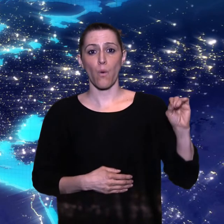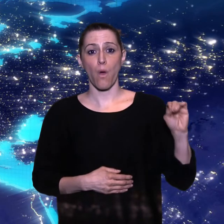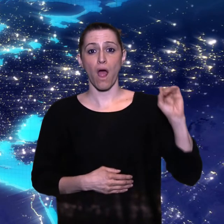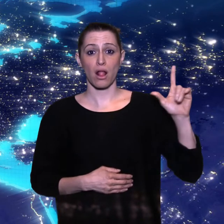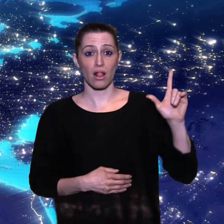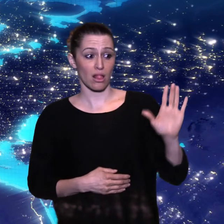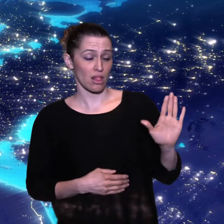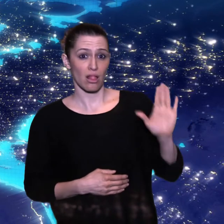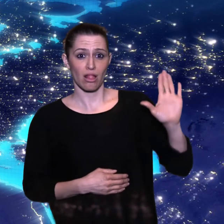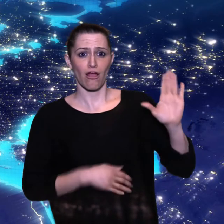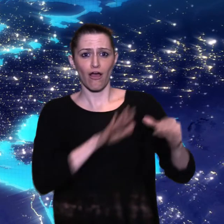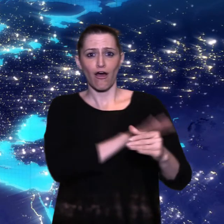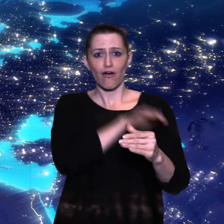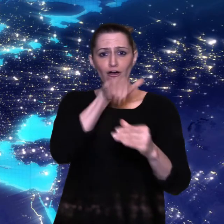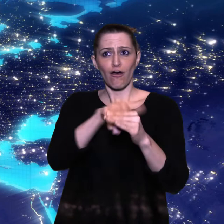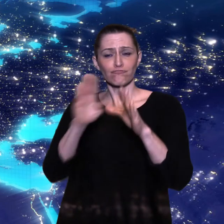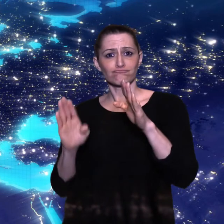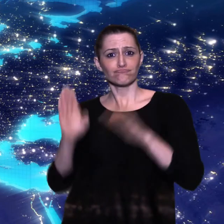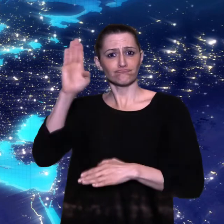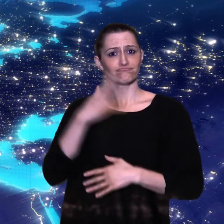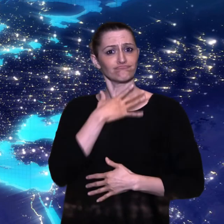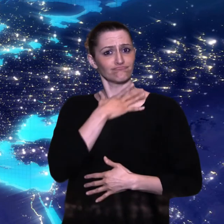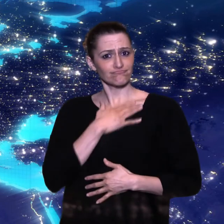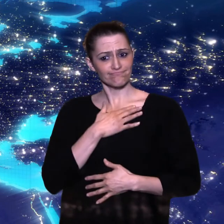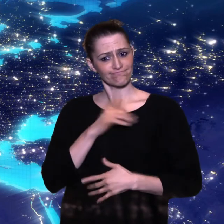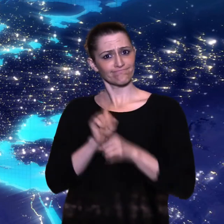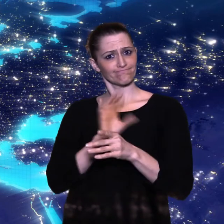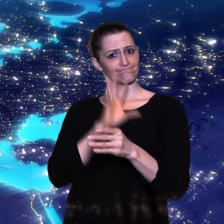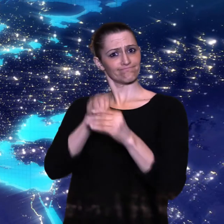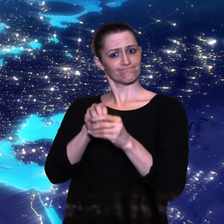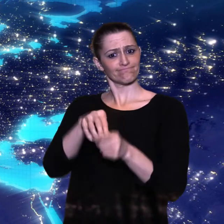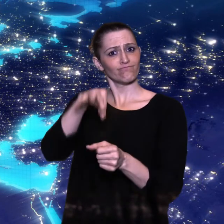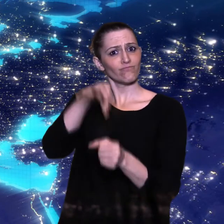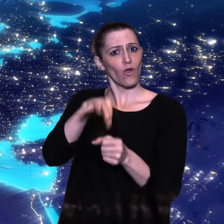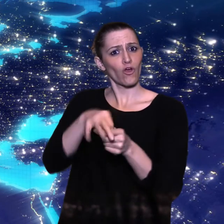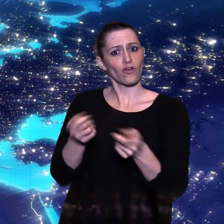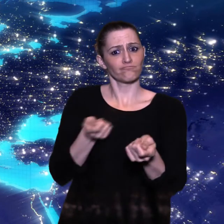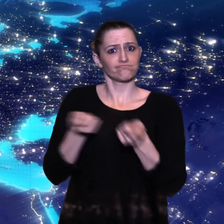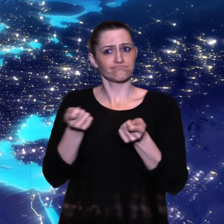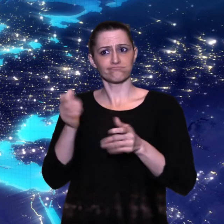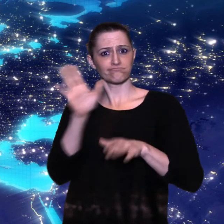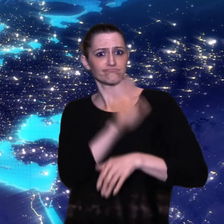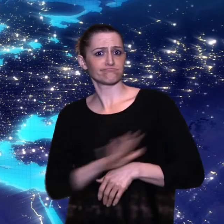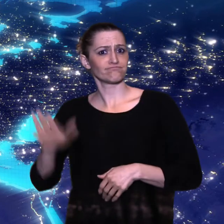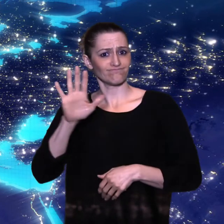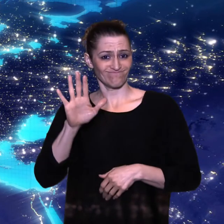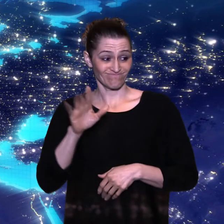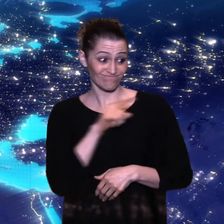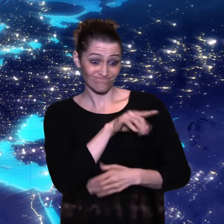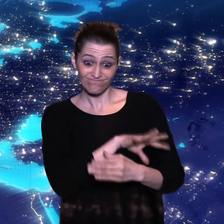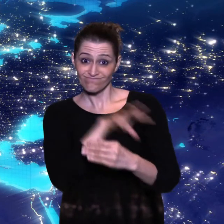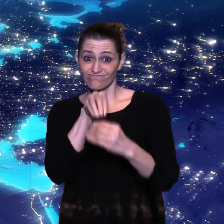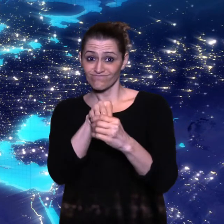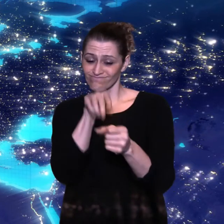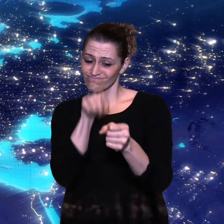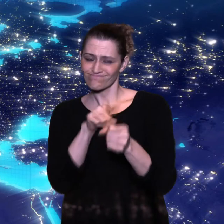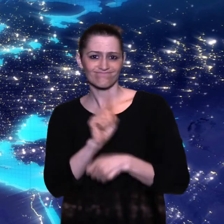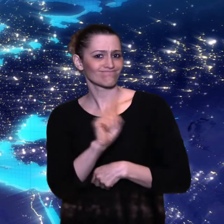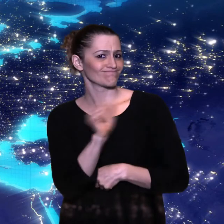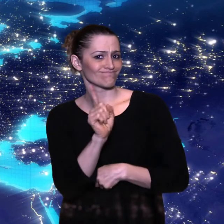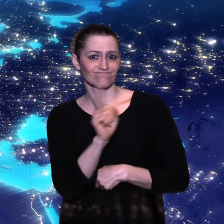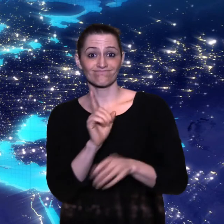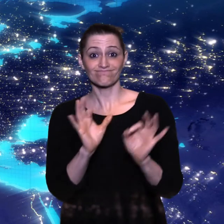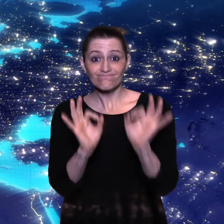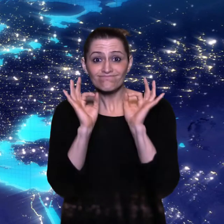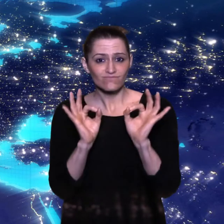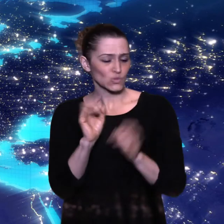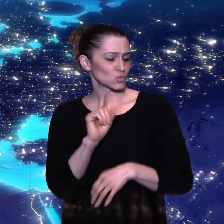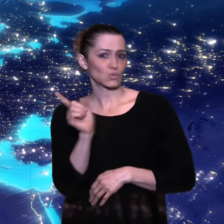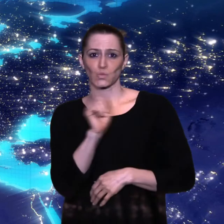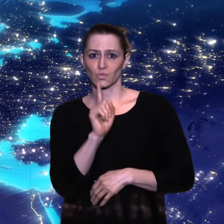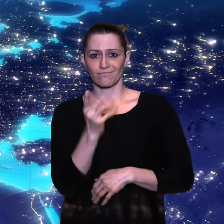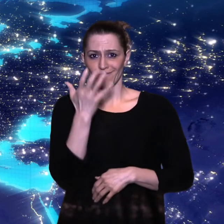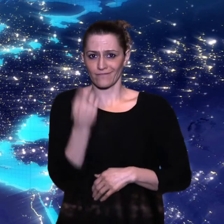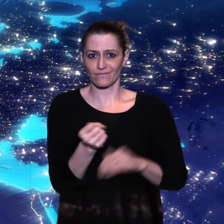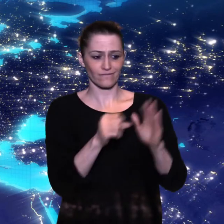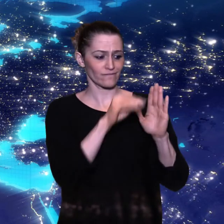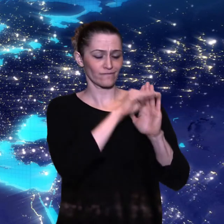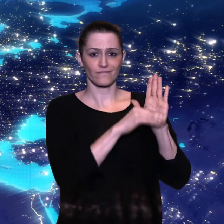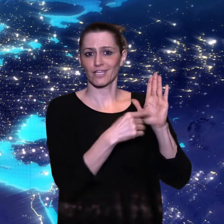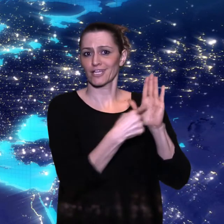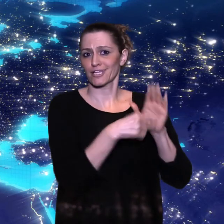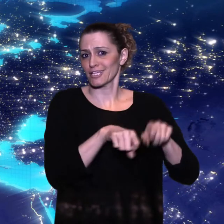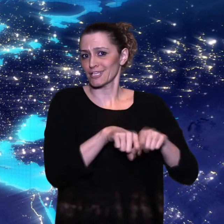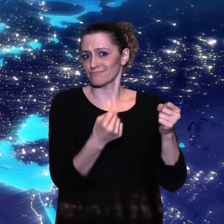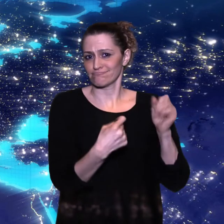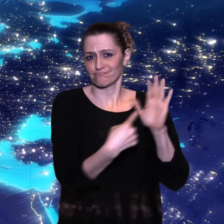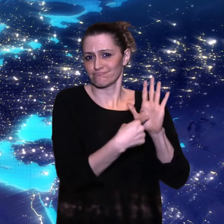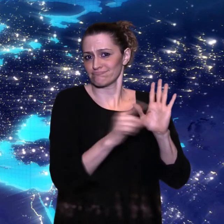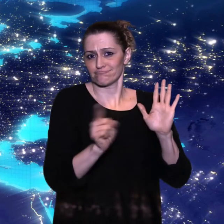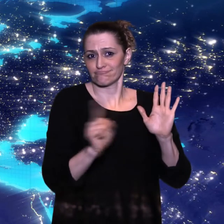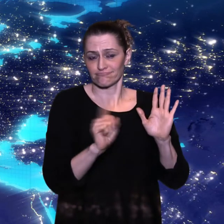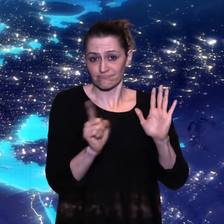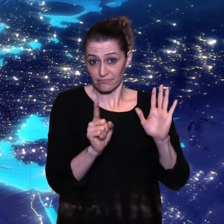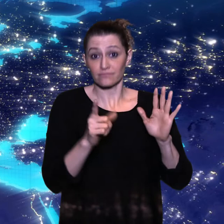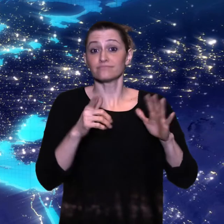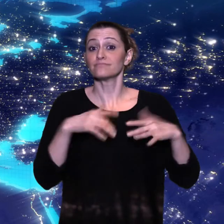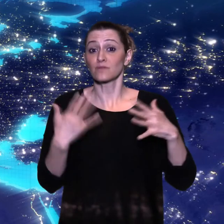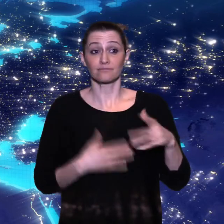candidacy was inapprorpiate and unconstitutional. Ubolratana